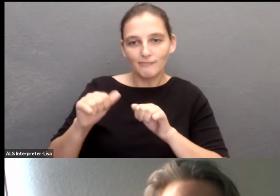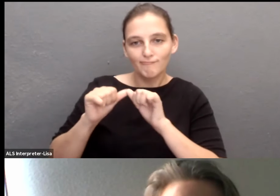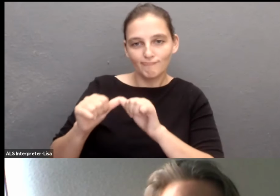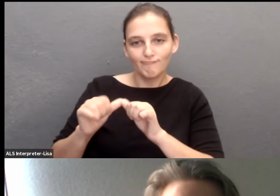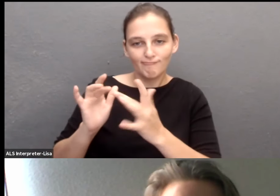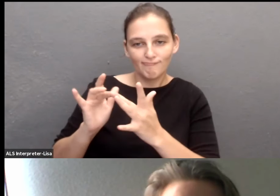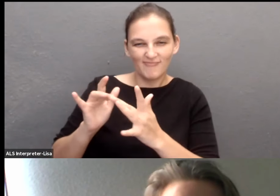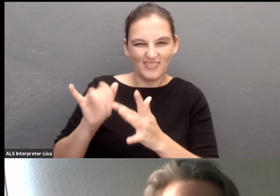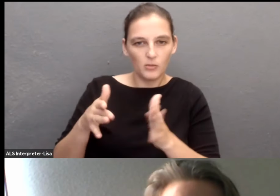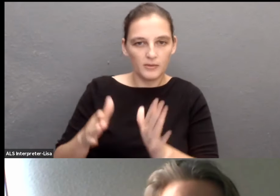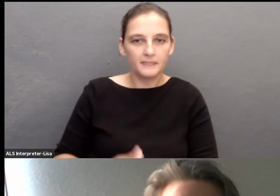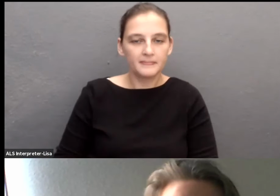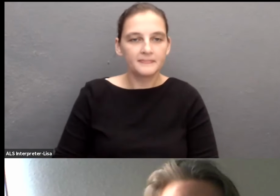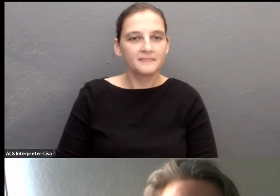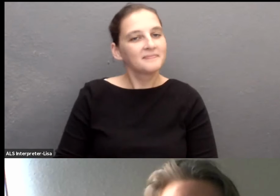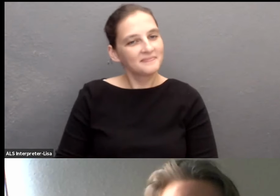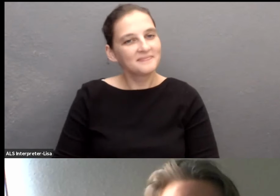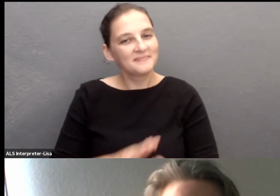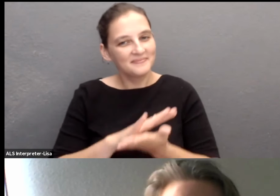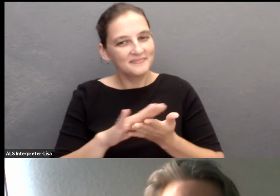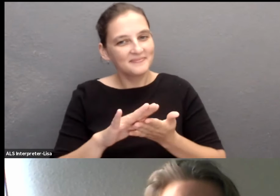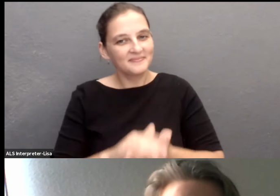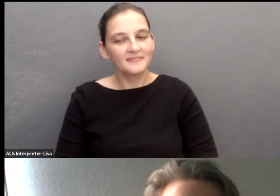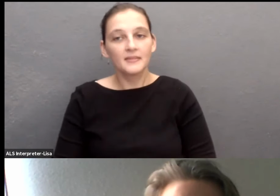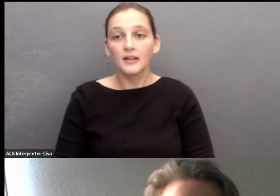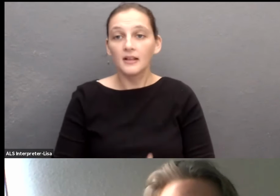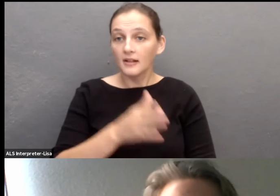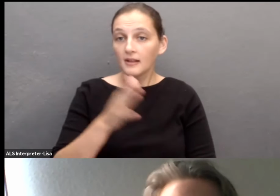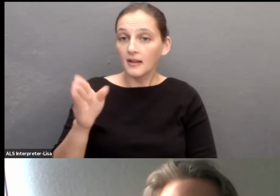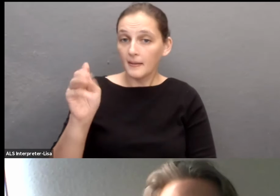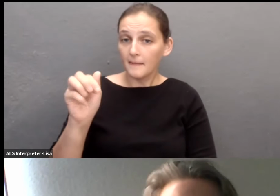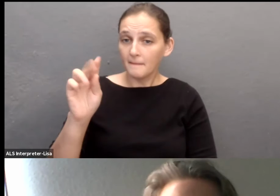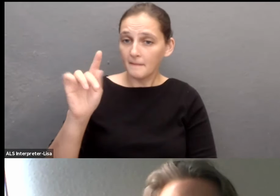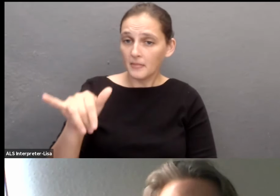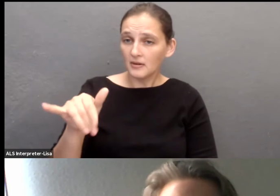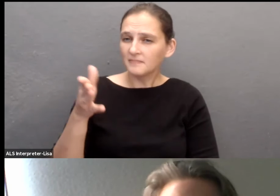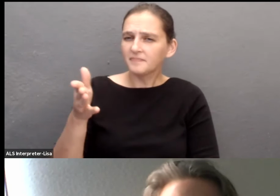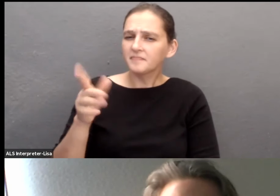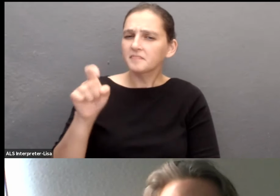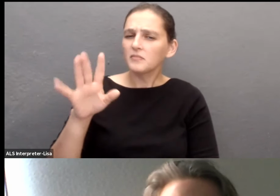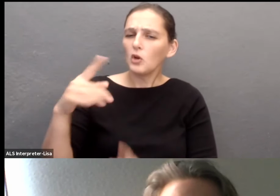Peggy Holtz: That's nice. Marty what are some of the benefits you've seen from getting the